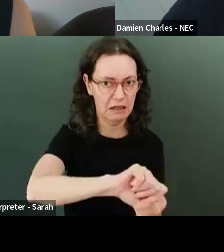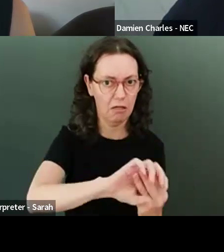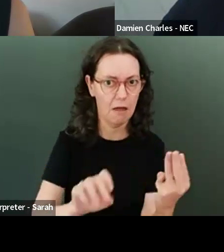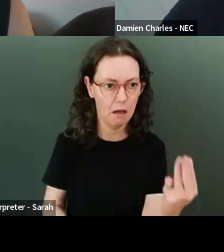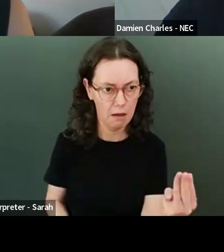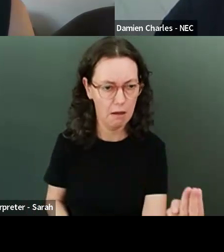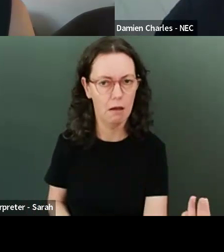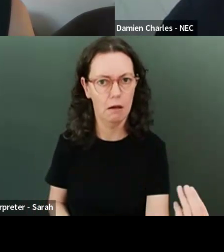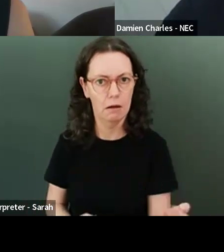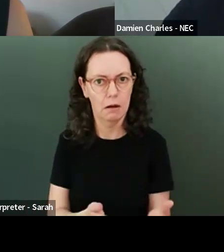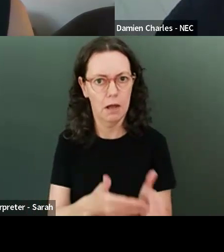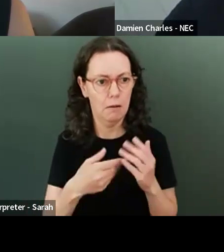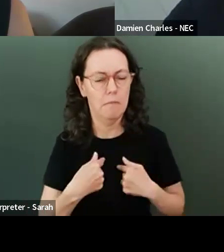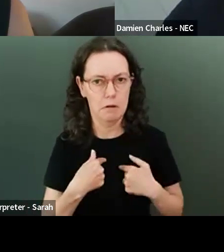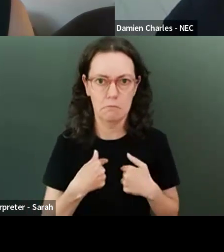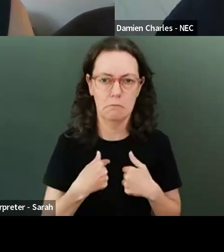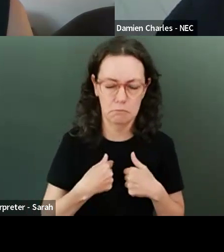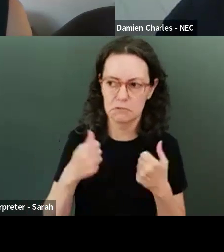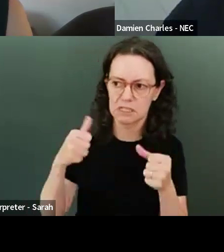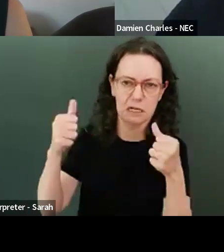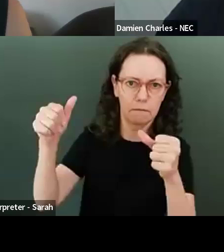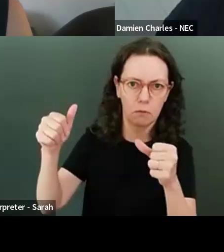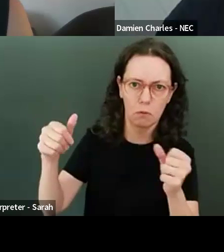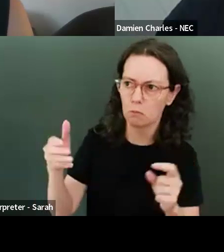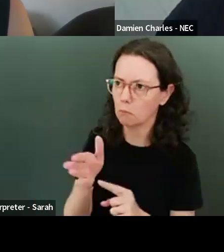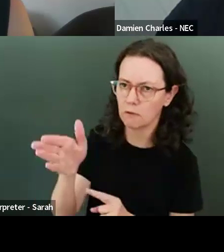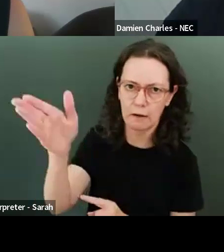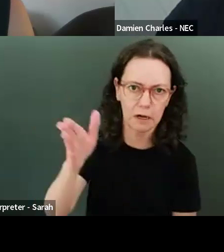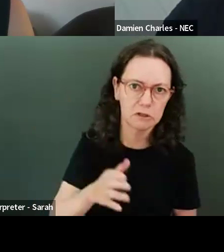enables individual students to move